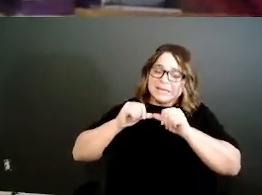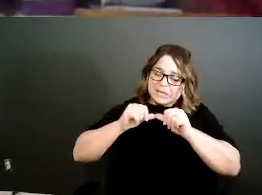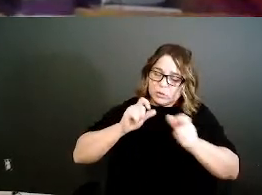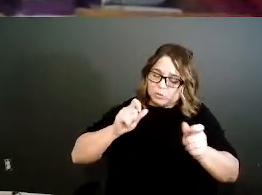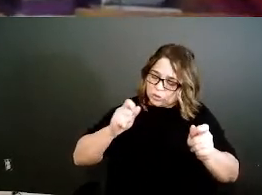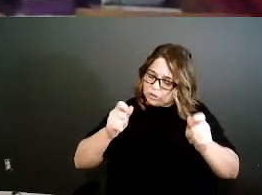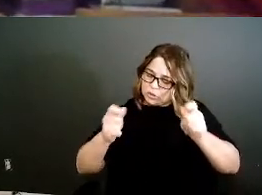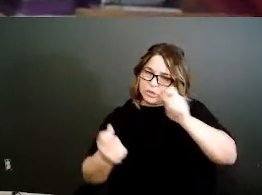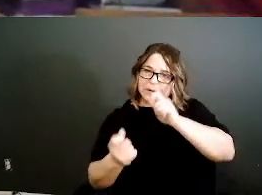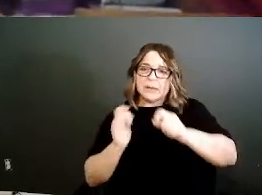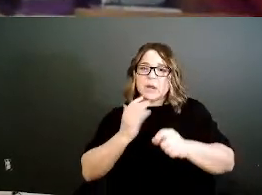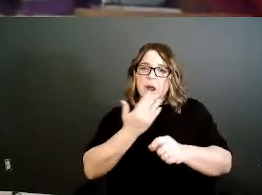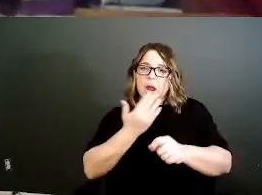THANKING